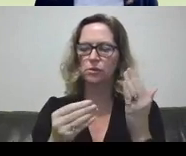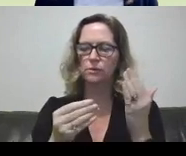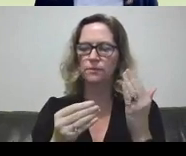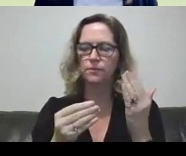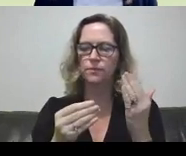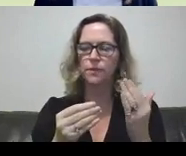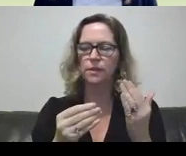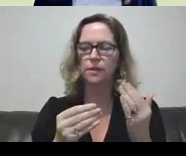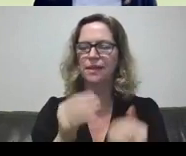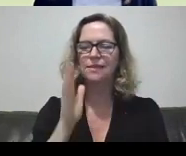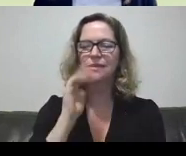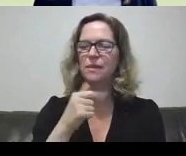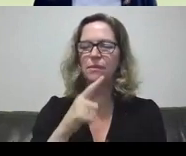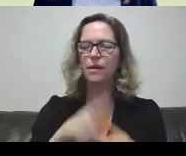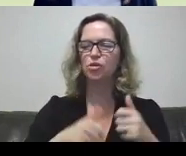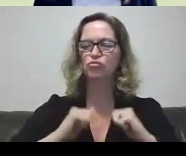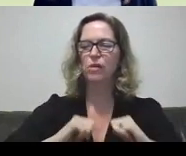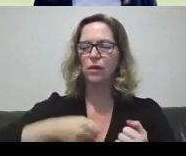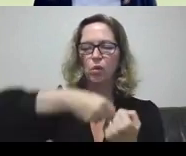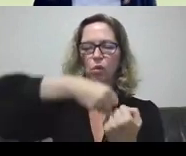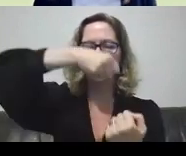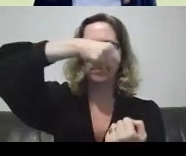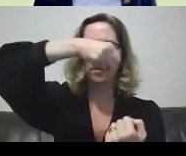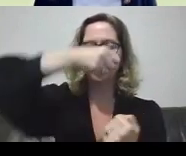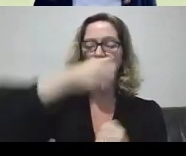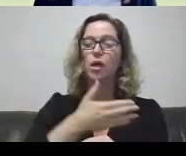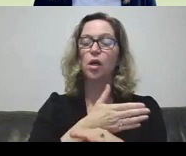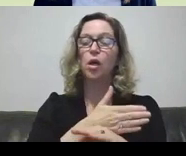qualifications any new support will require training to learn the